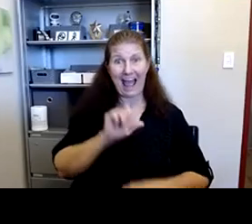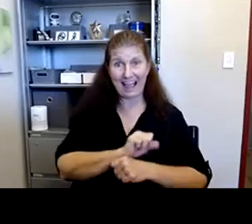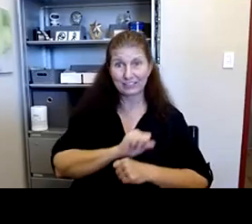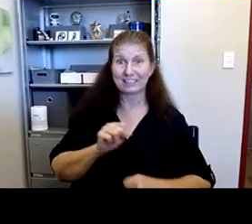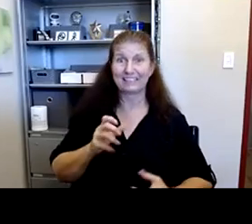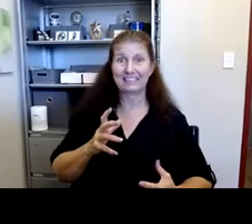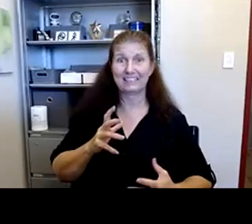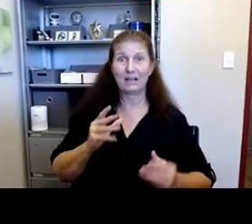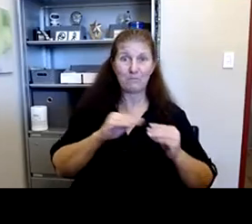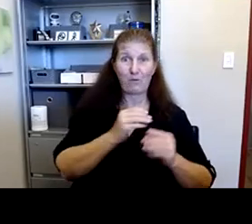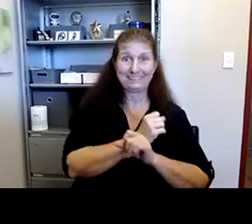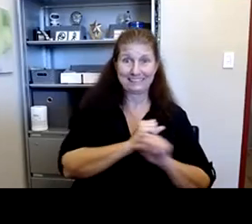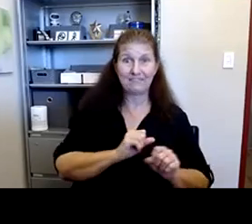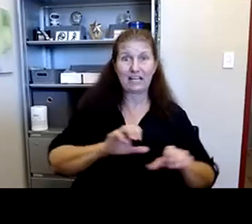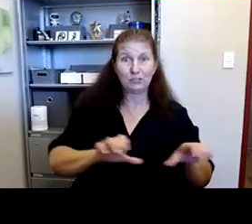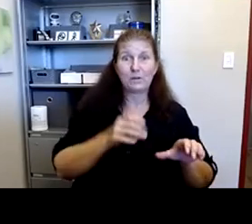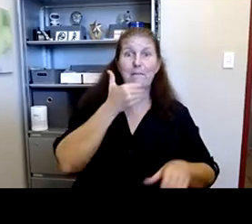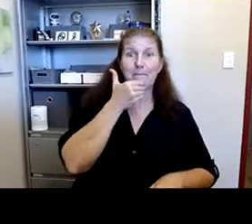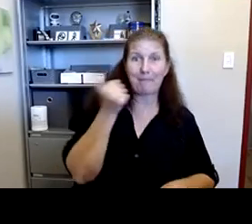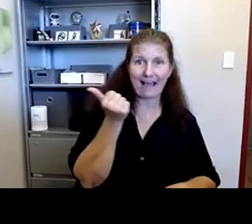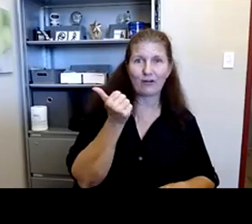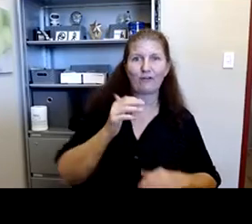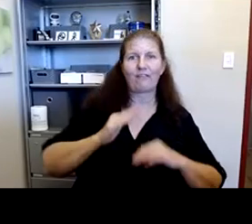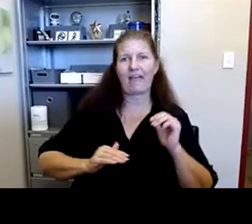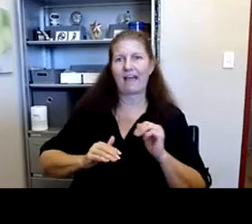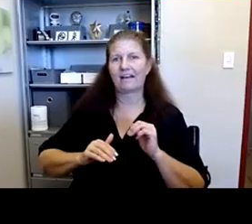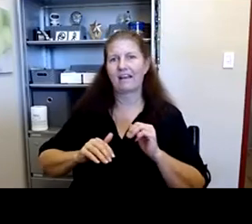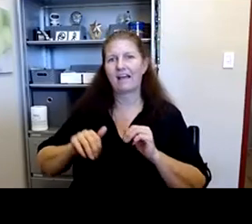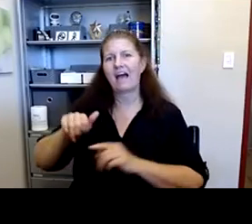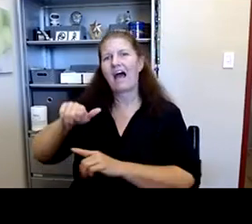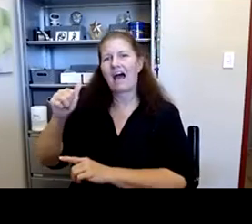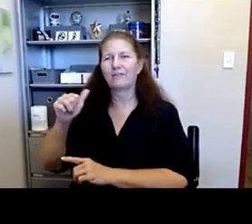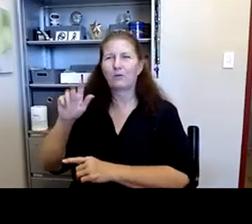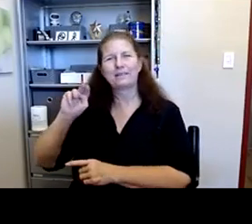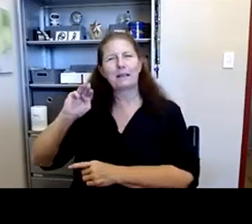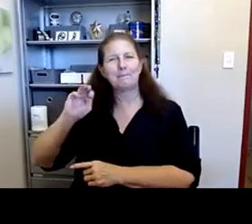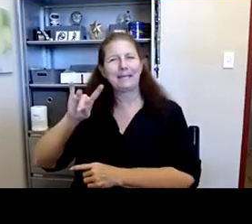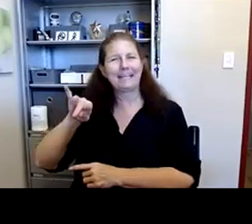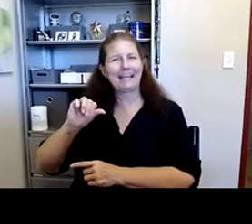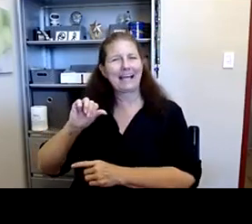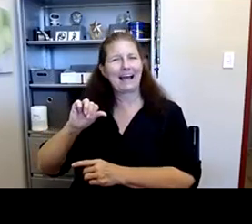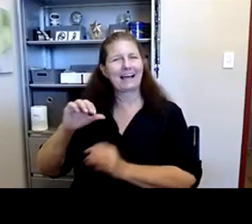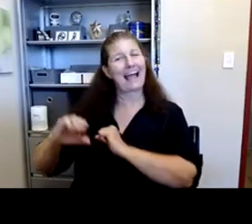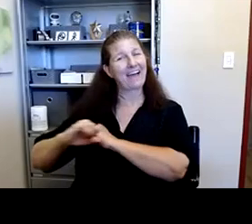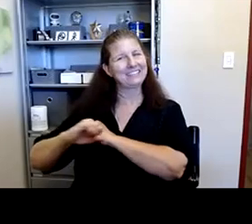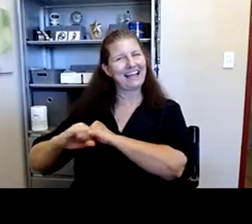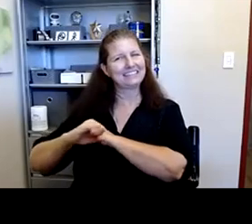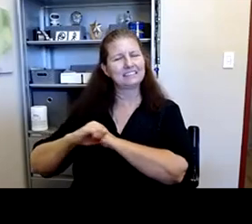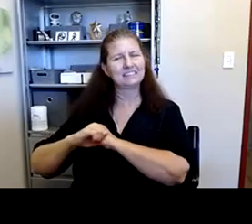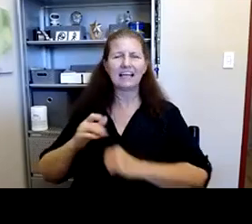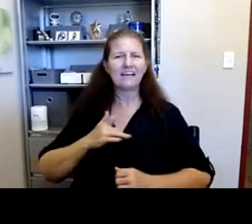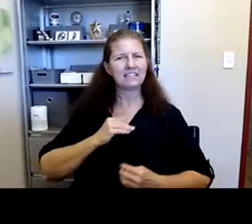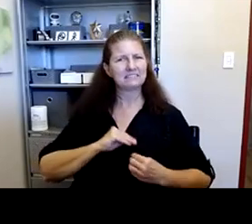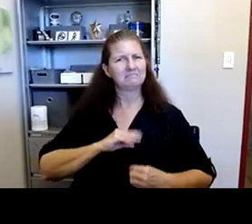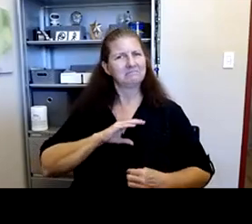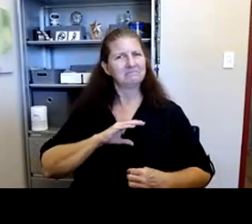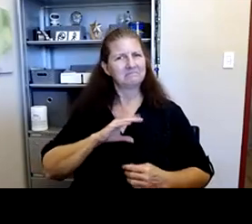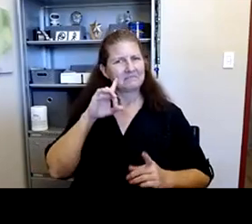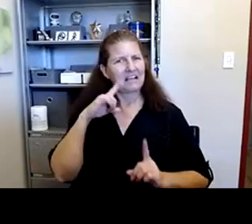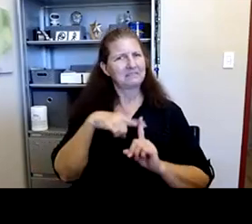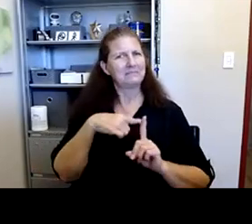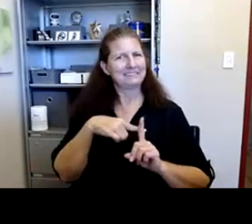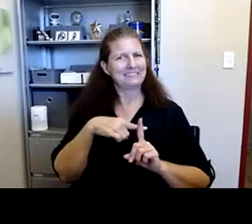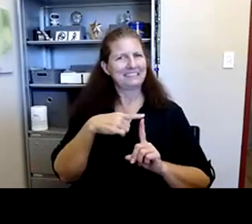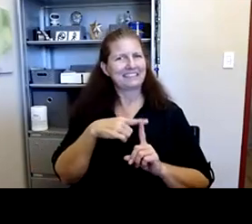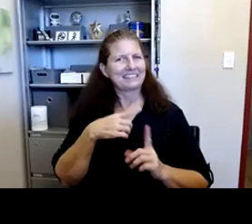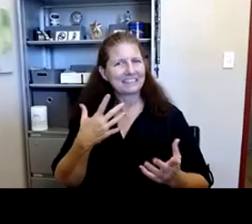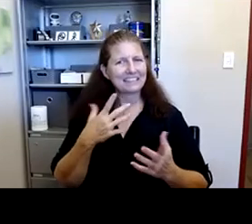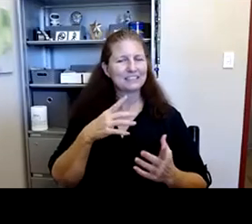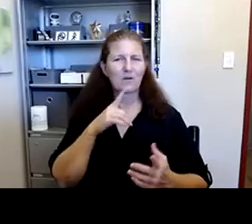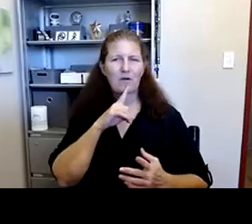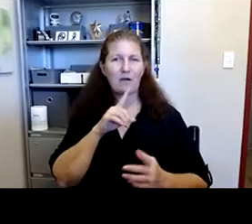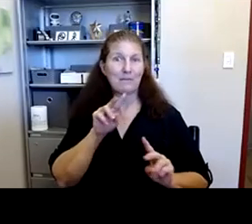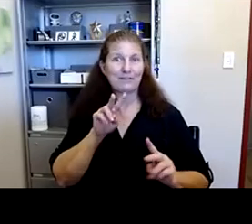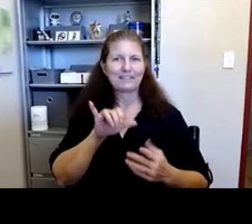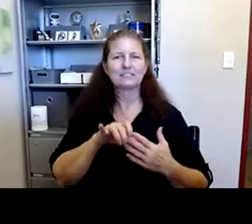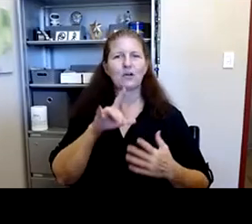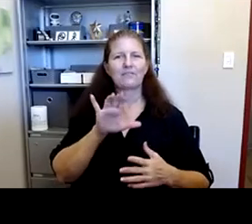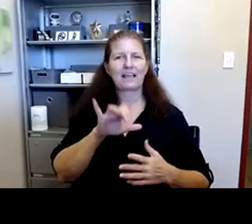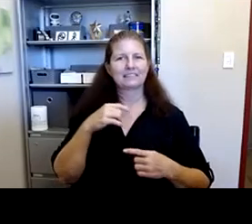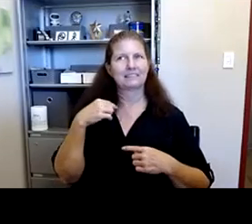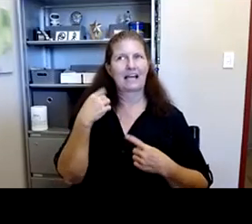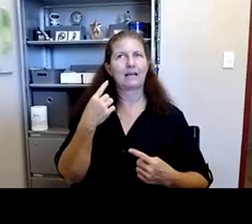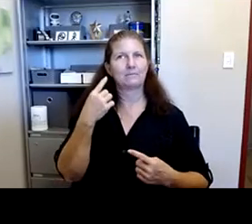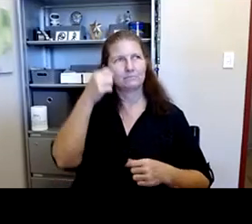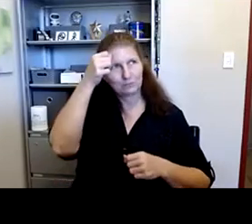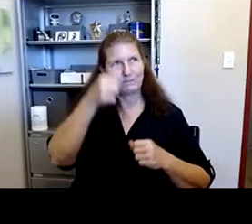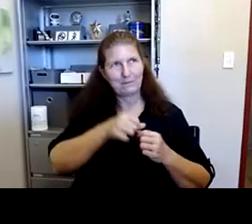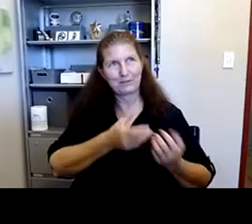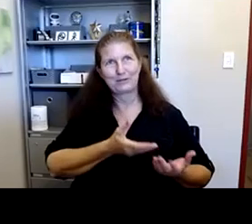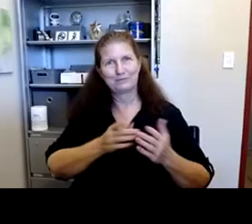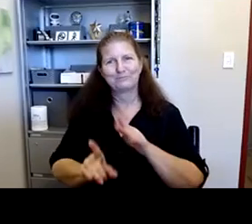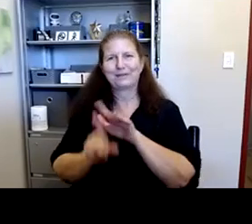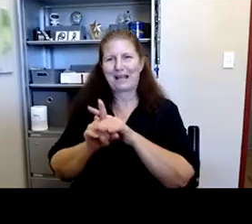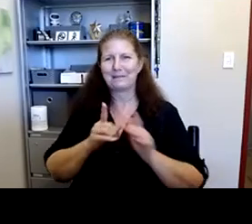Tobias Smith: much safer and doing a lot better than maybe media portrayals uh suggest is is really optimistic and hopeful. So I appreciate it uh that point, and that's something i'm going to remember, and bring up uh in class going forward.